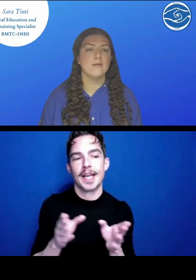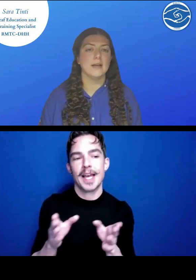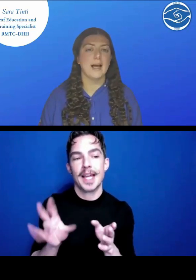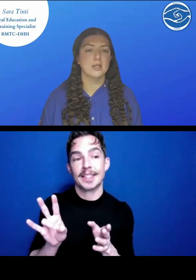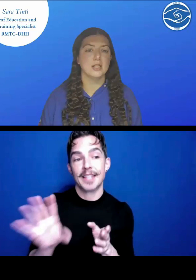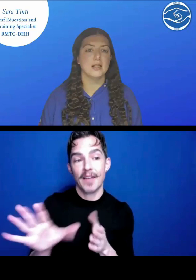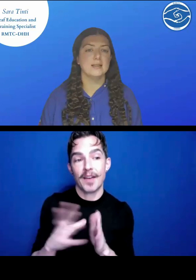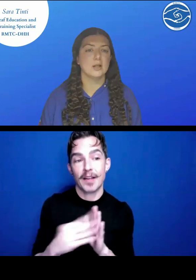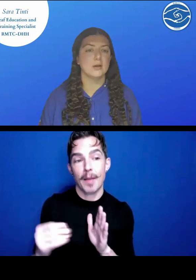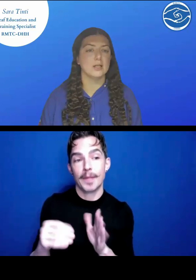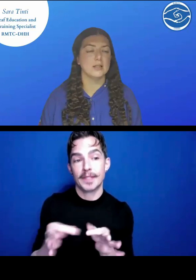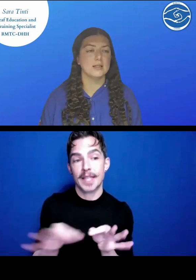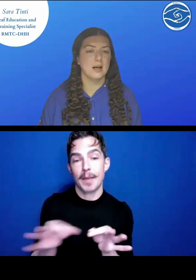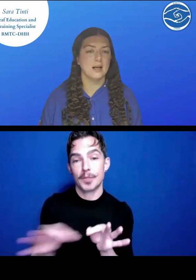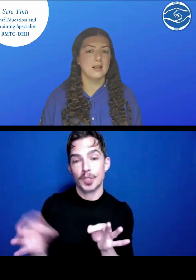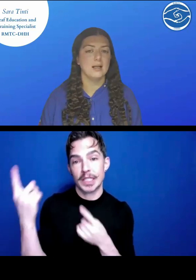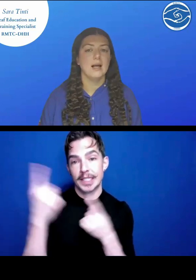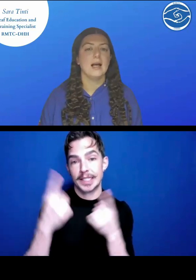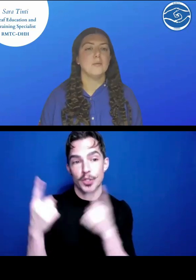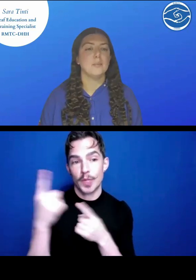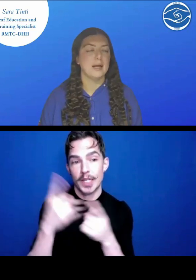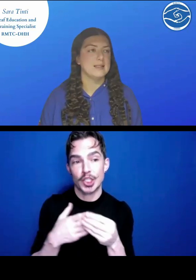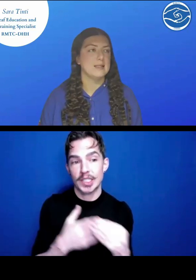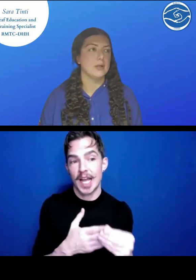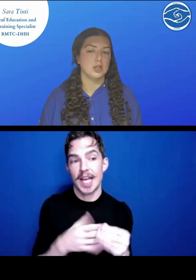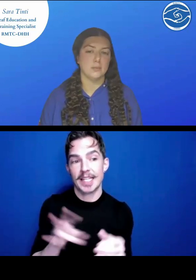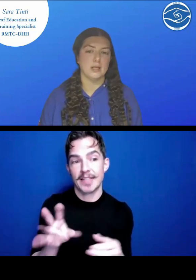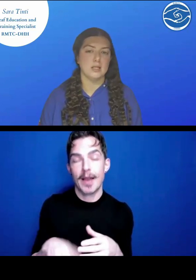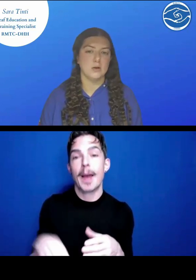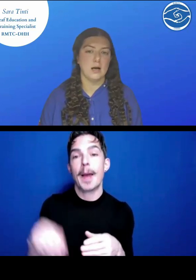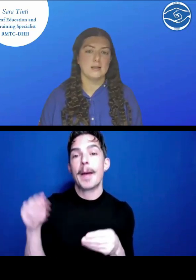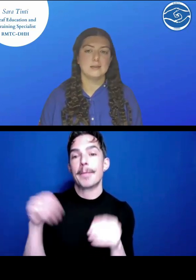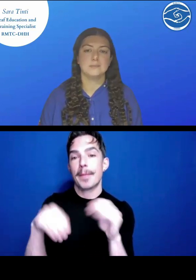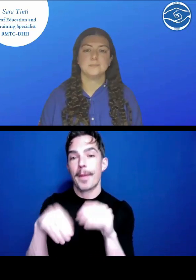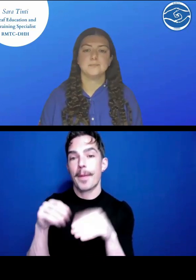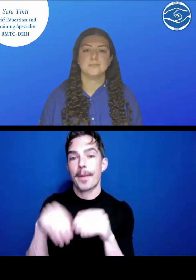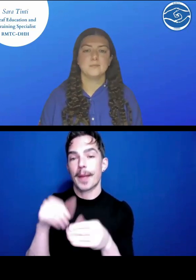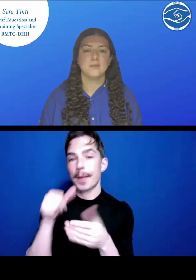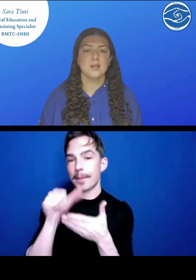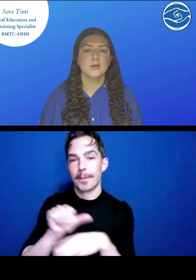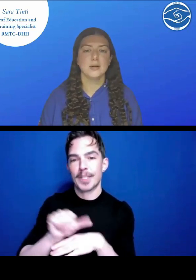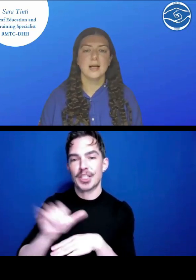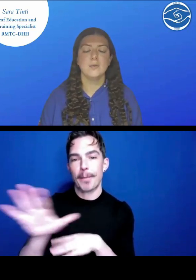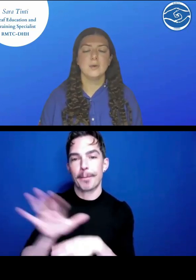of the captioning considerations guide and pack these up and ship these to you guys. So again,